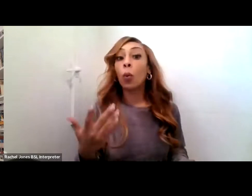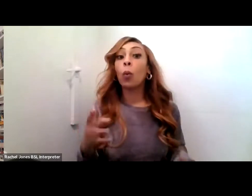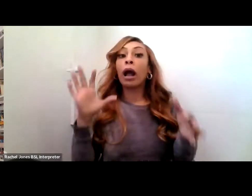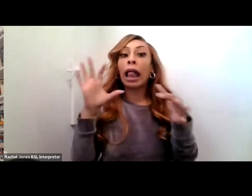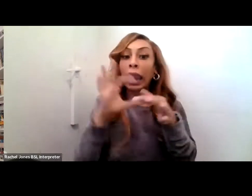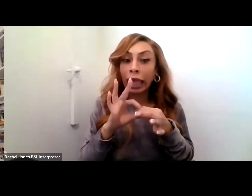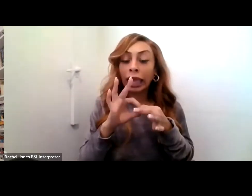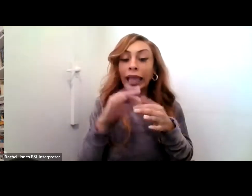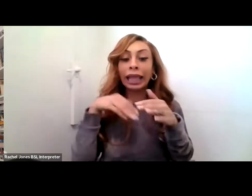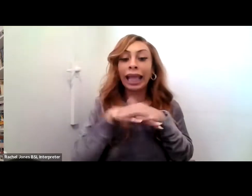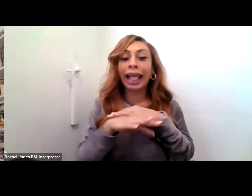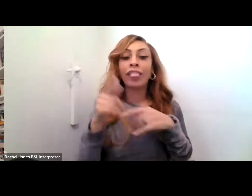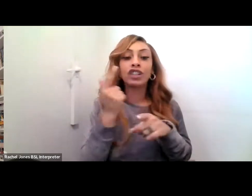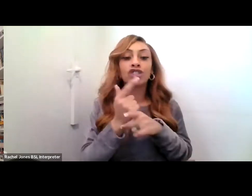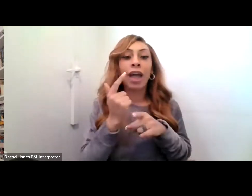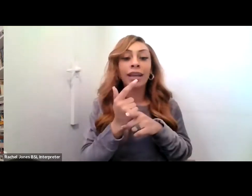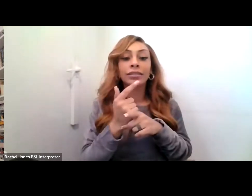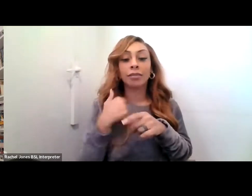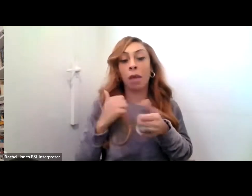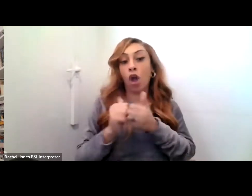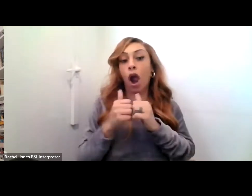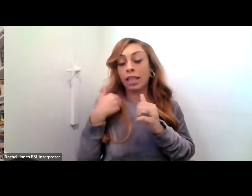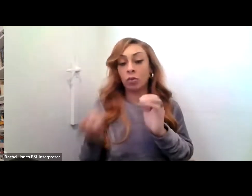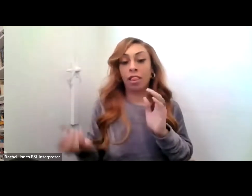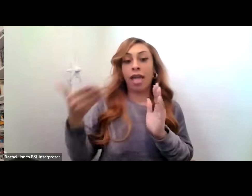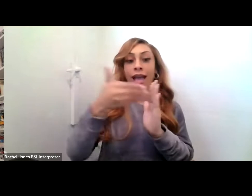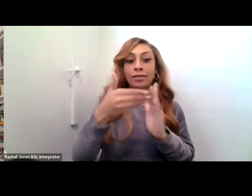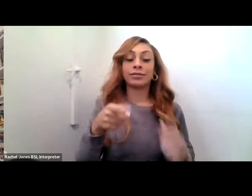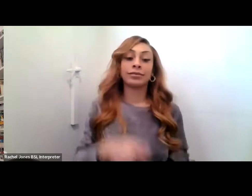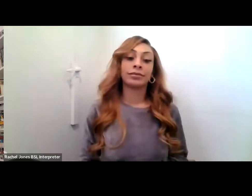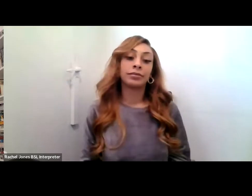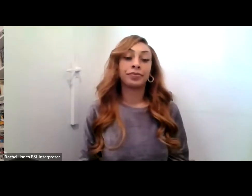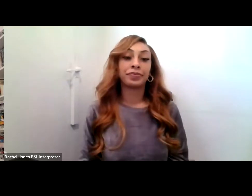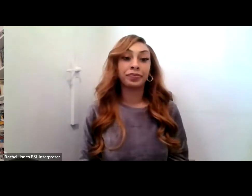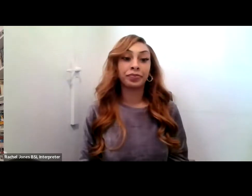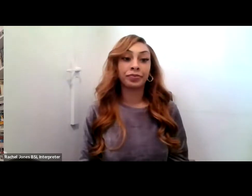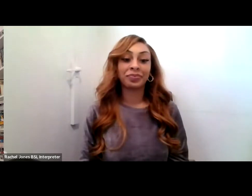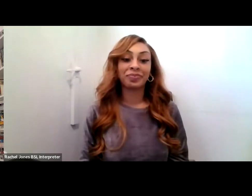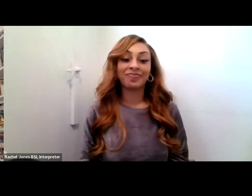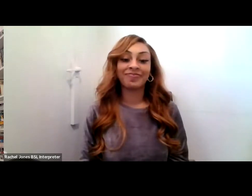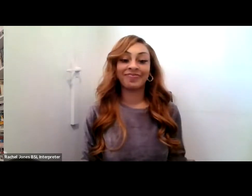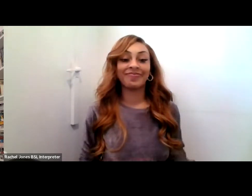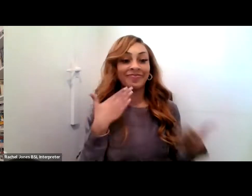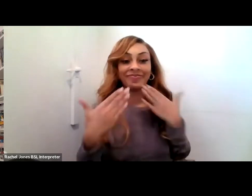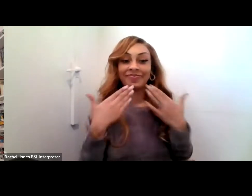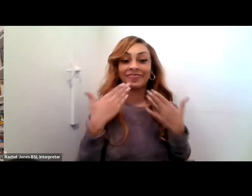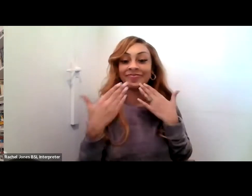will be adding in there as well for captions on a separate screen. Huge thanks as well to our captioner, Claire Hill.